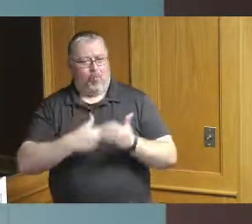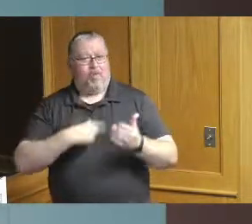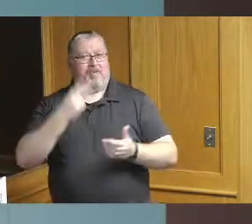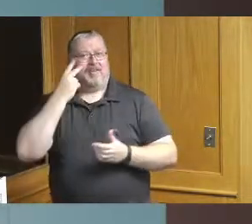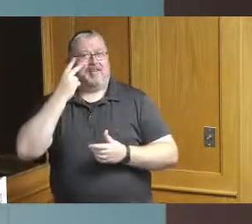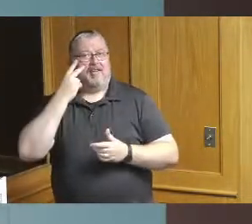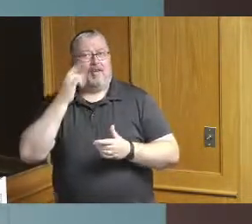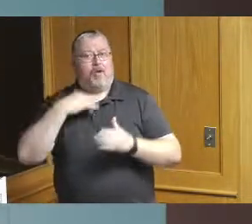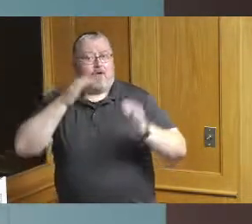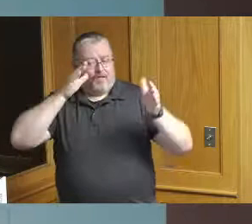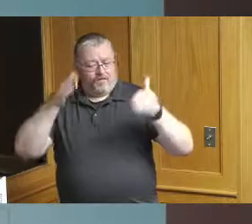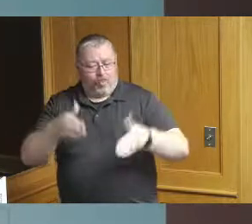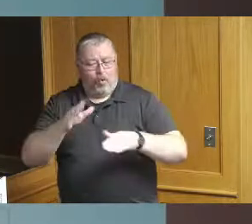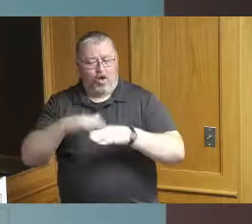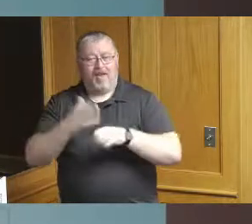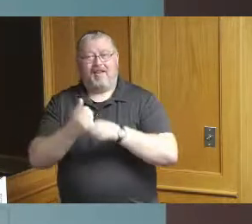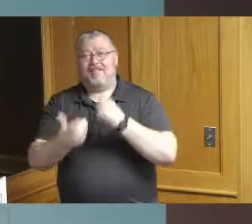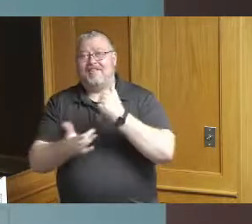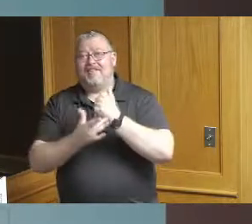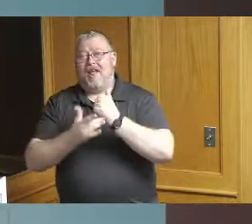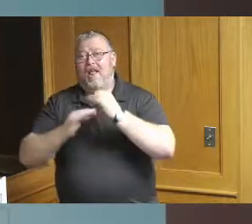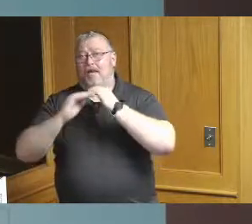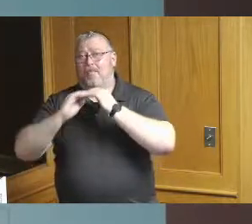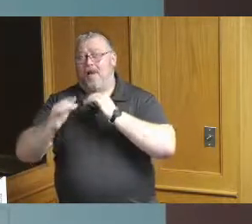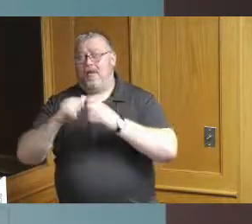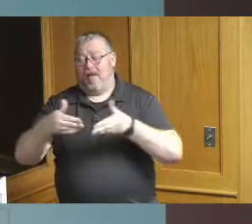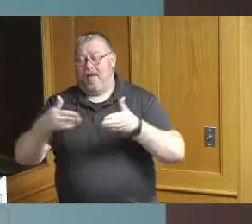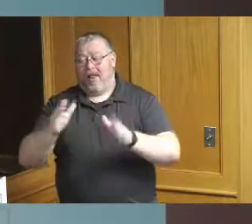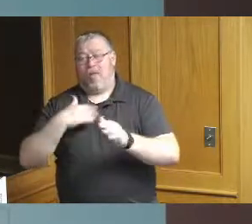getting a technology platform that will enable our agencies to meet those goals